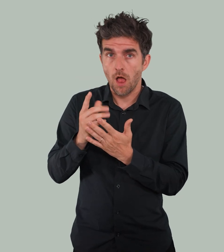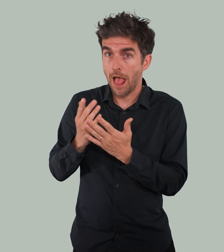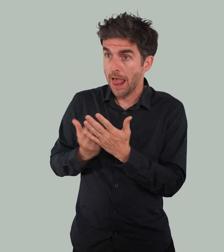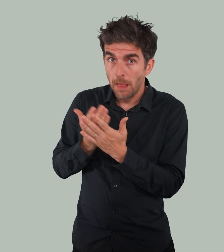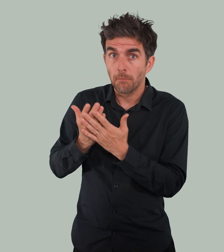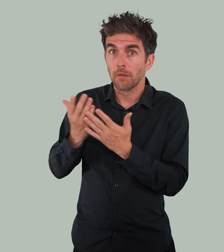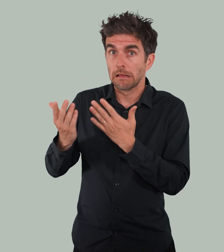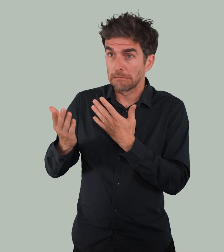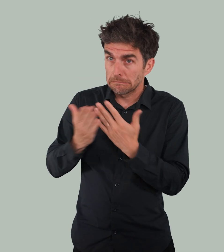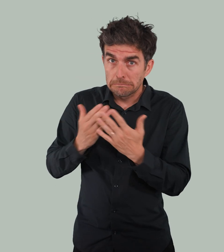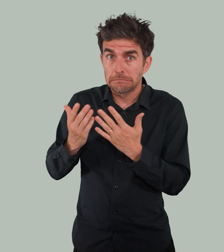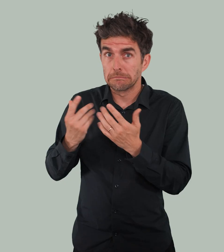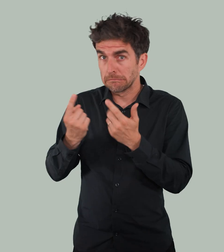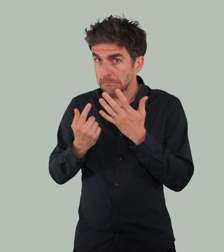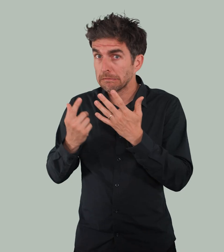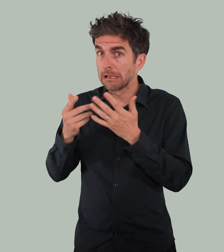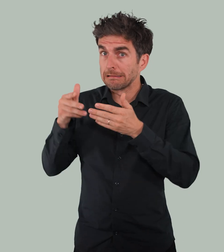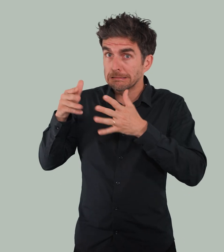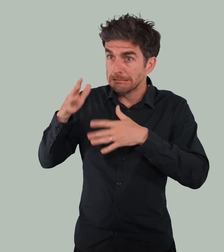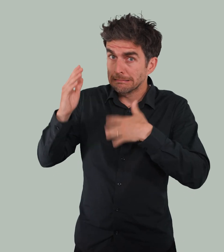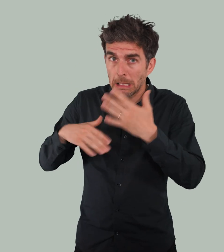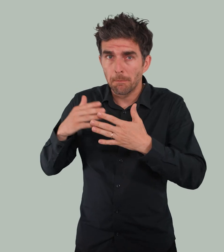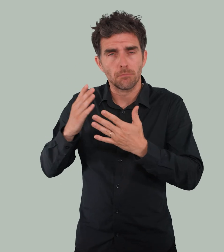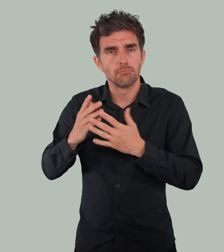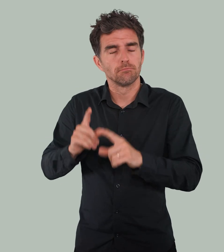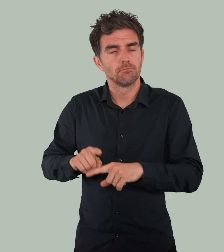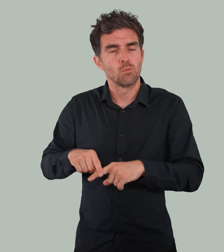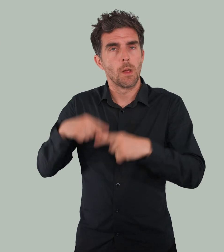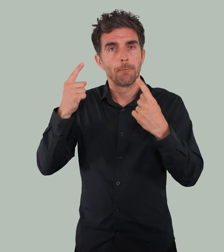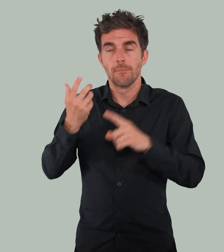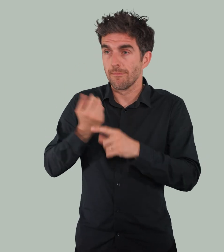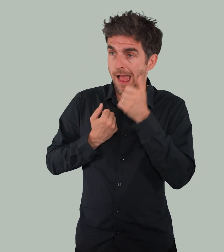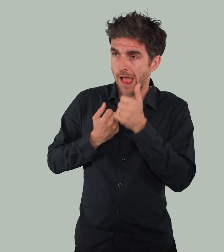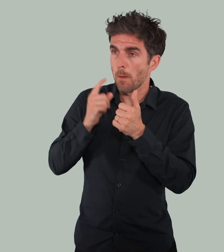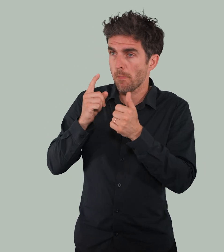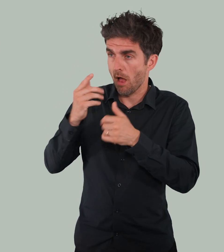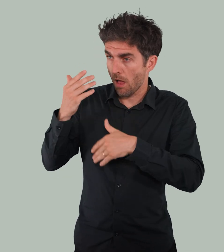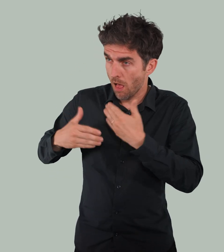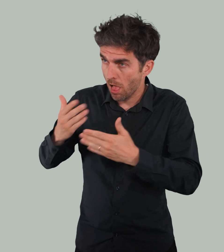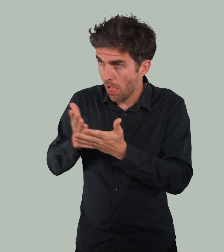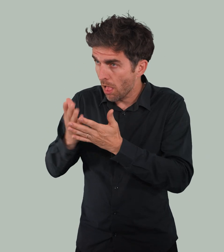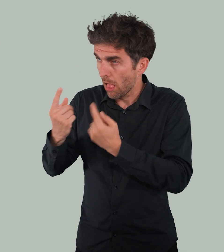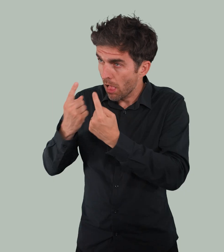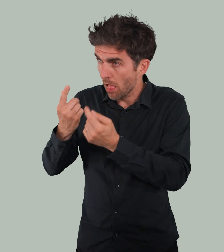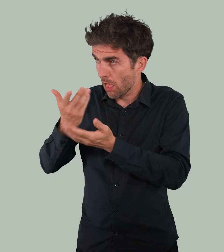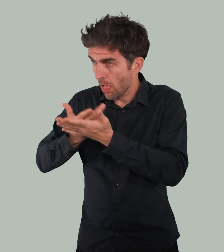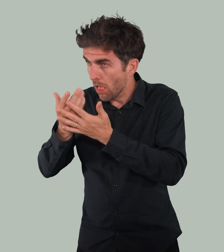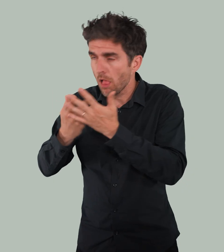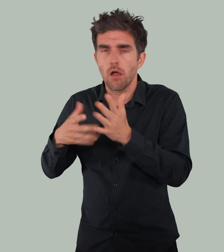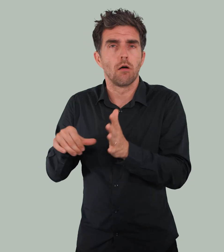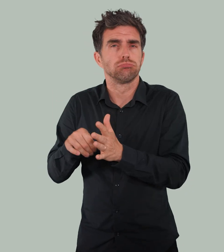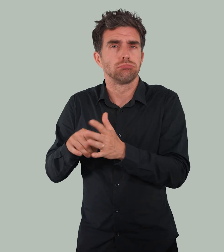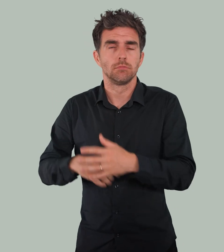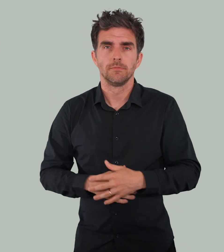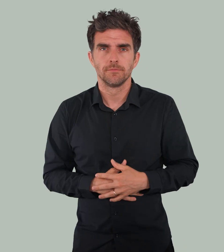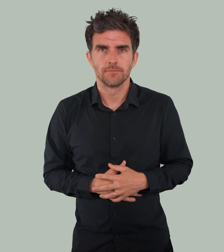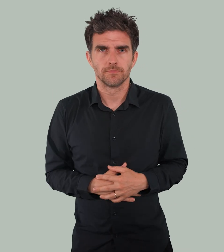their experience of claiming and dealing with the system is often different.